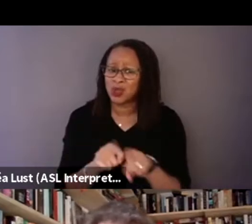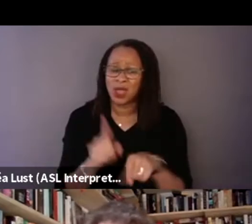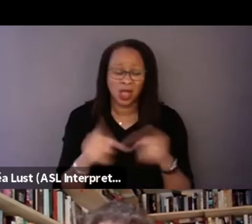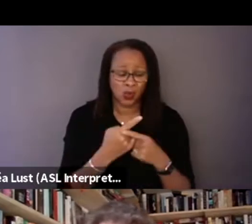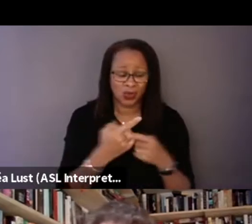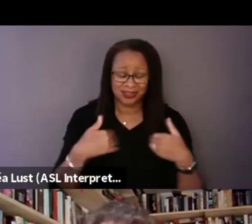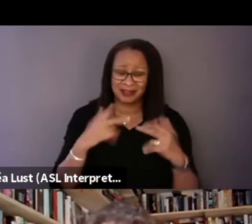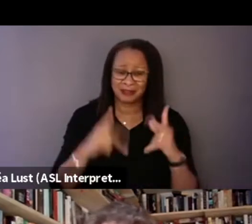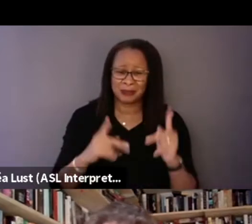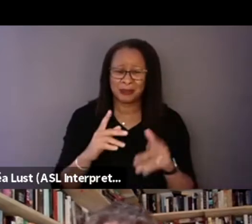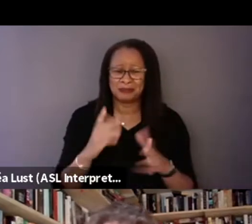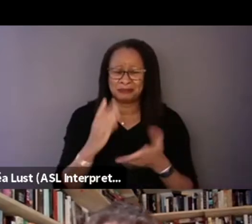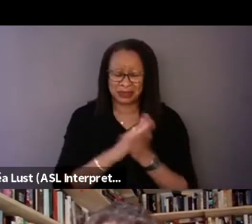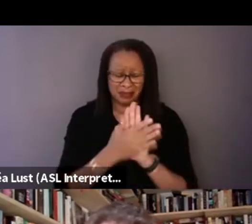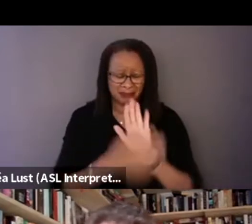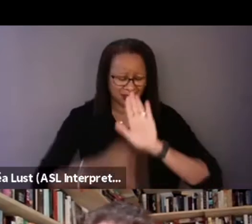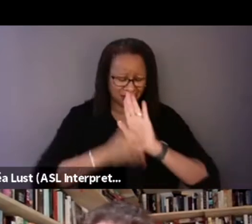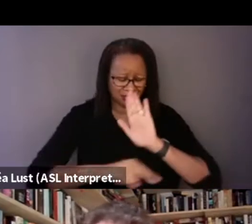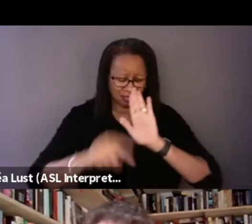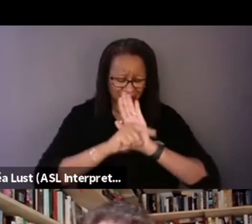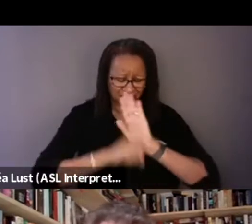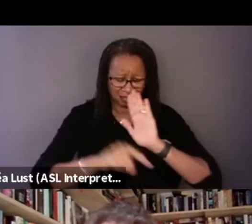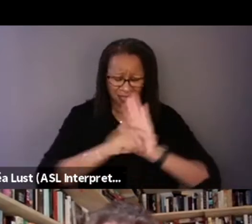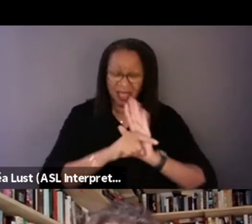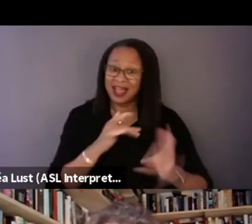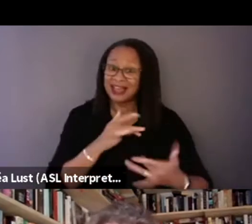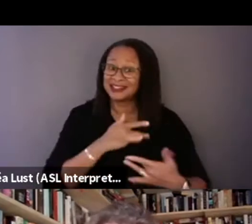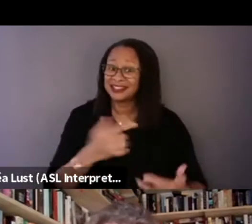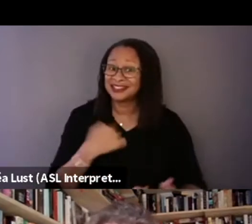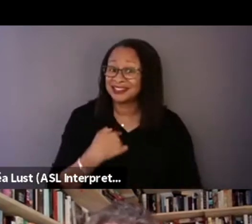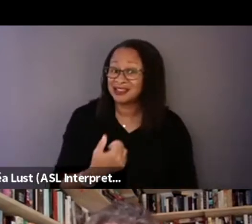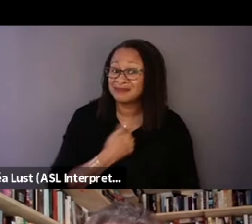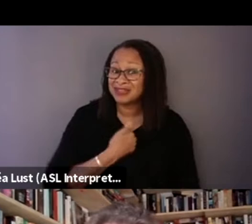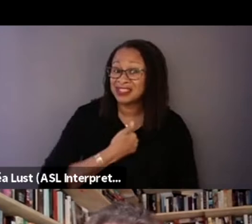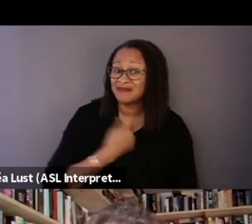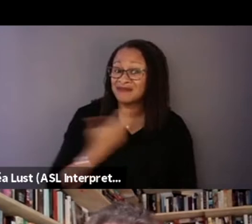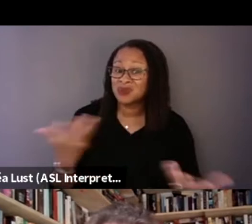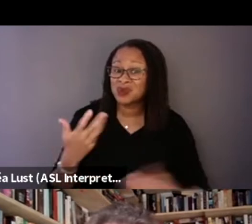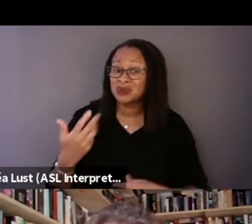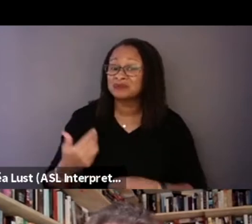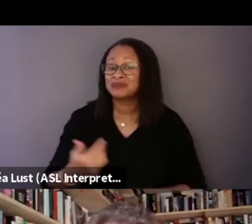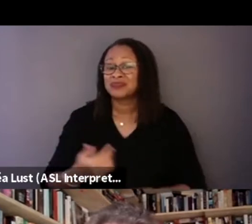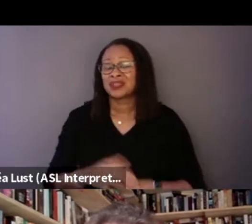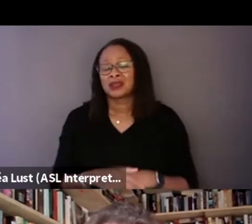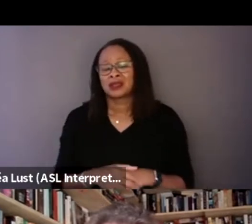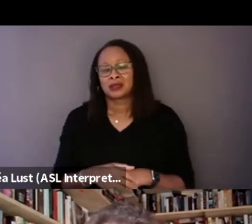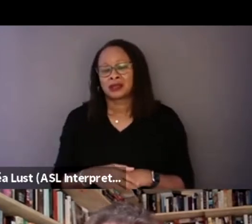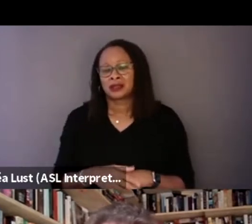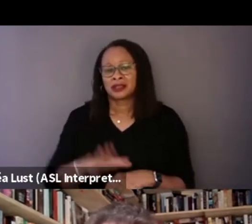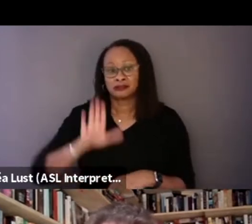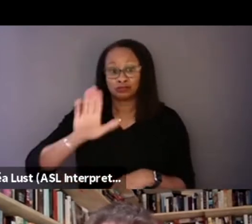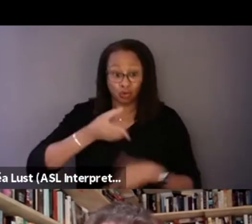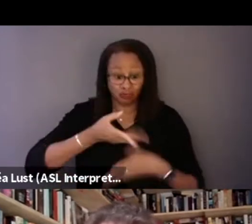I find myself saying, "You know, you're right to be disappointed,